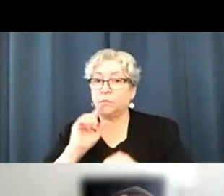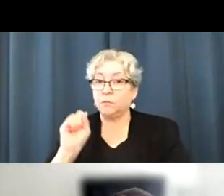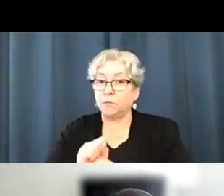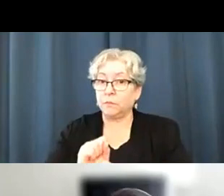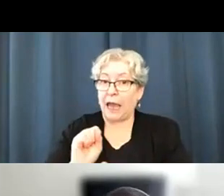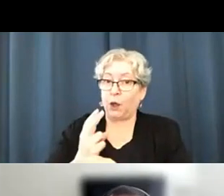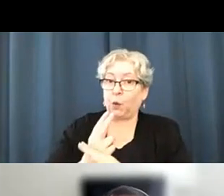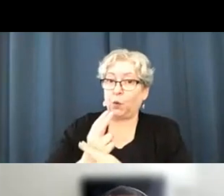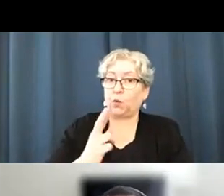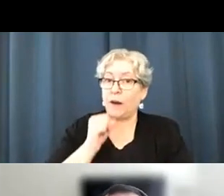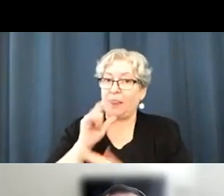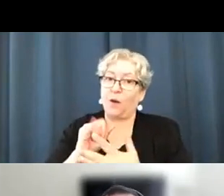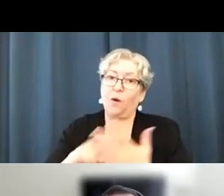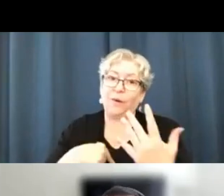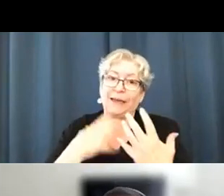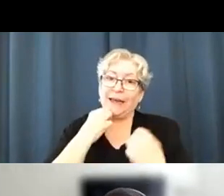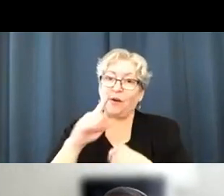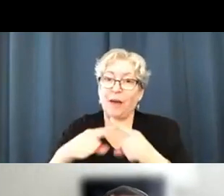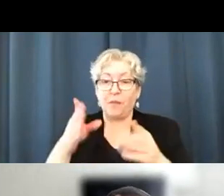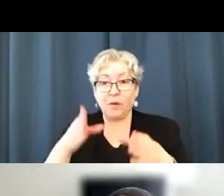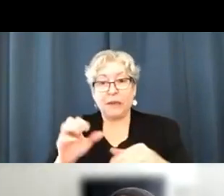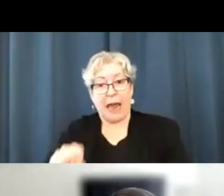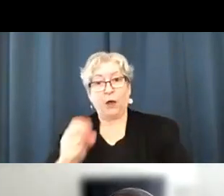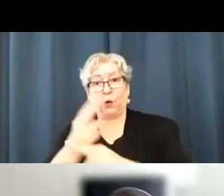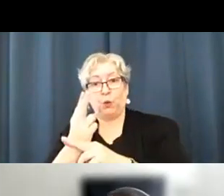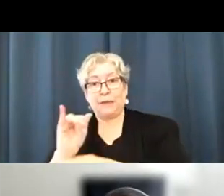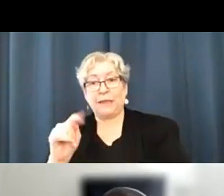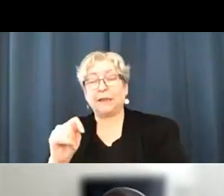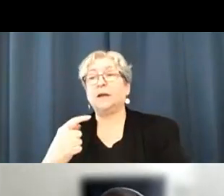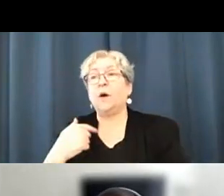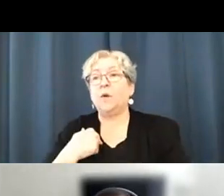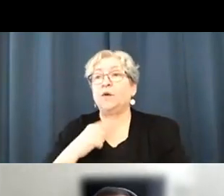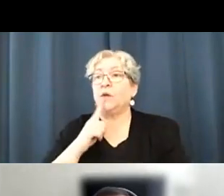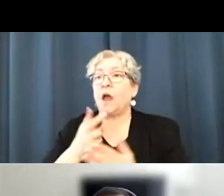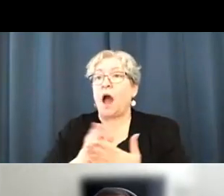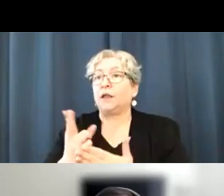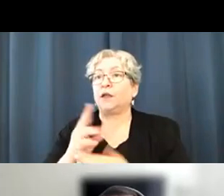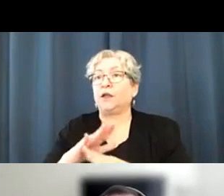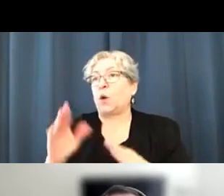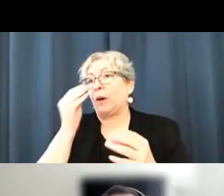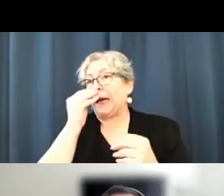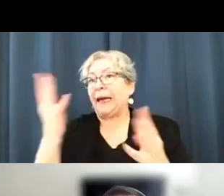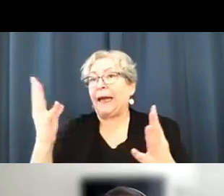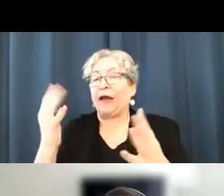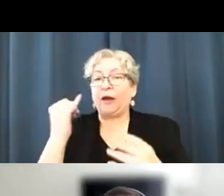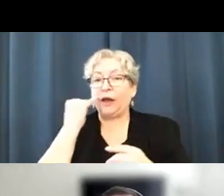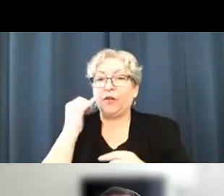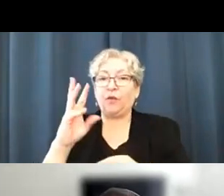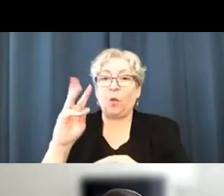which is what we care about. We care whether or not someone can use it. We really honestly don't care if something is WCAG-compliant